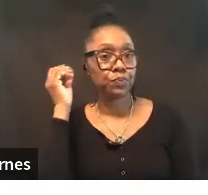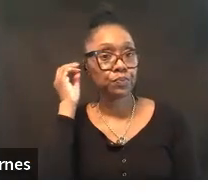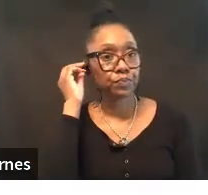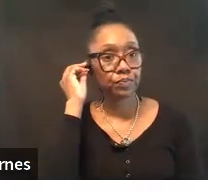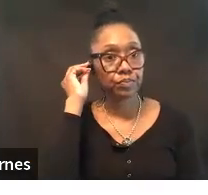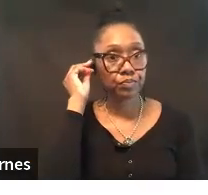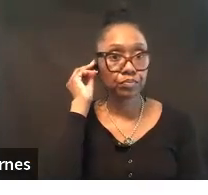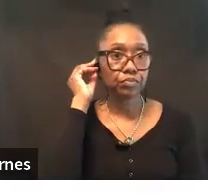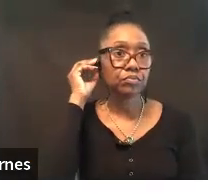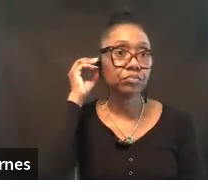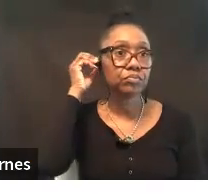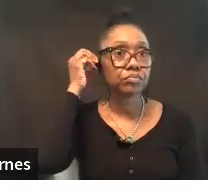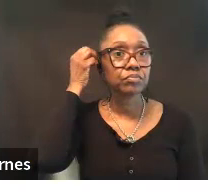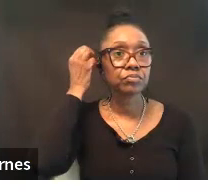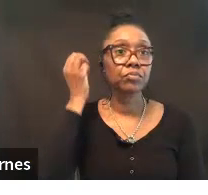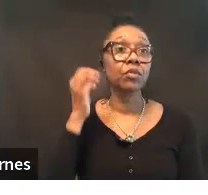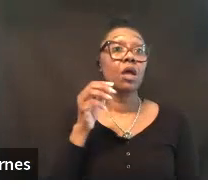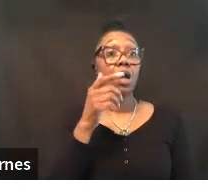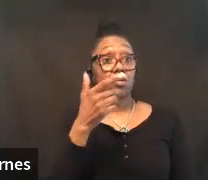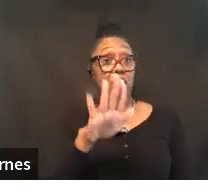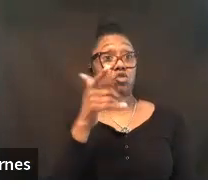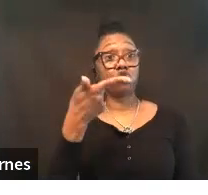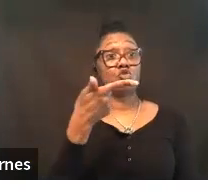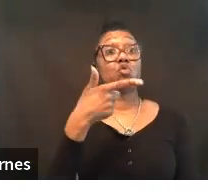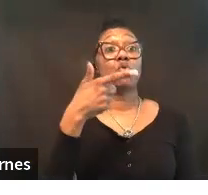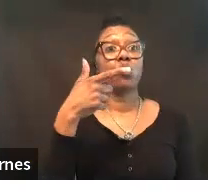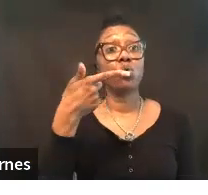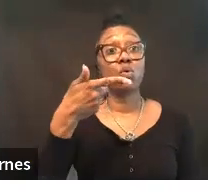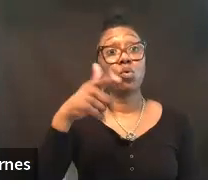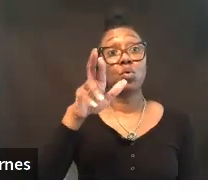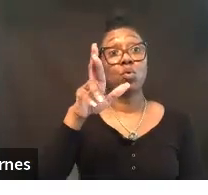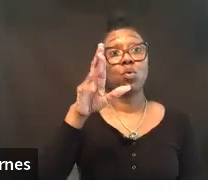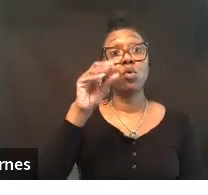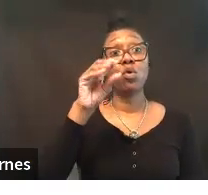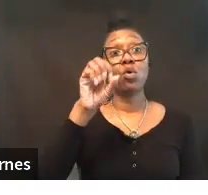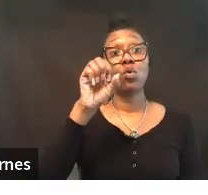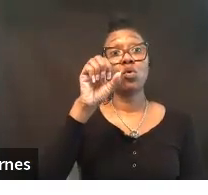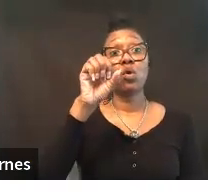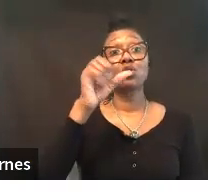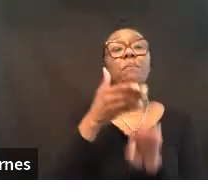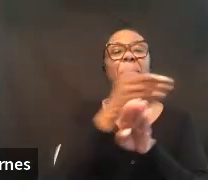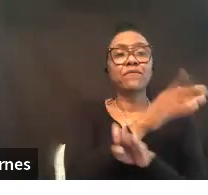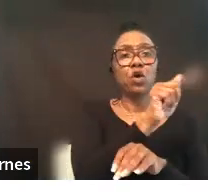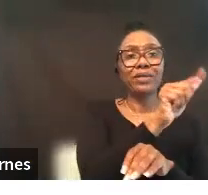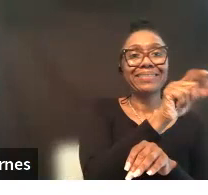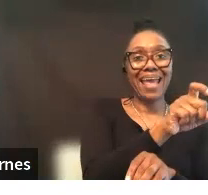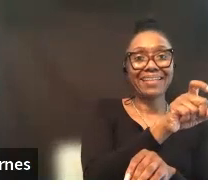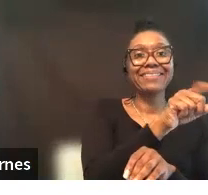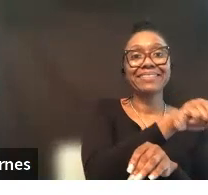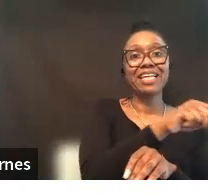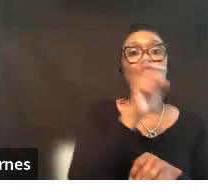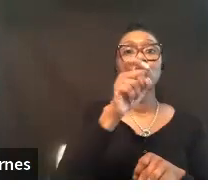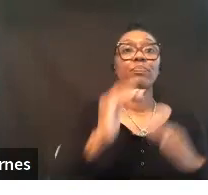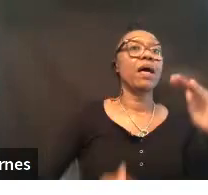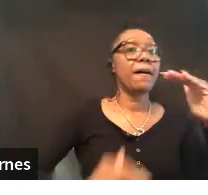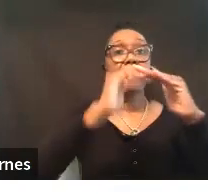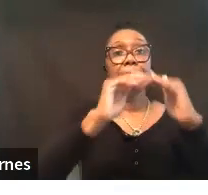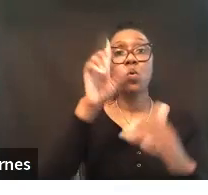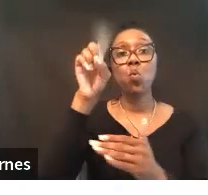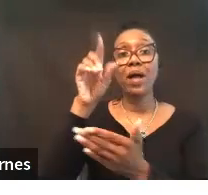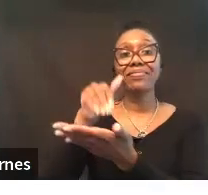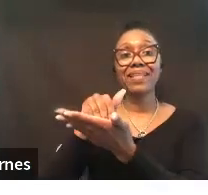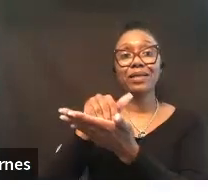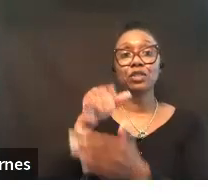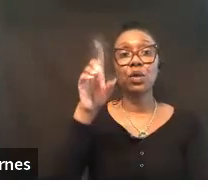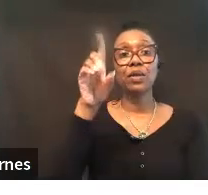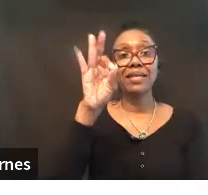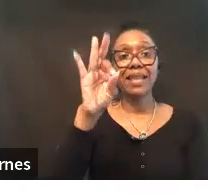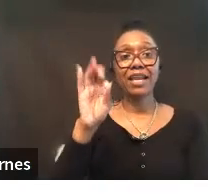Most wages during the month and individual will have to earn. At or above the threshold of $1,930 a month.